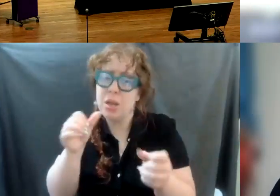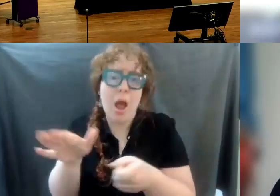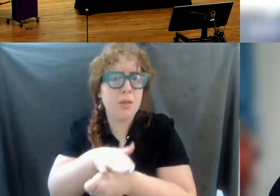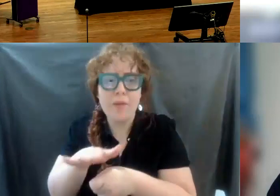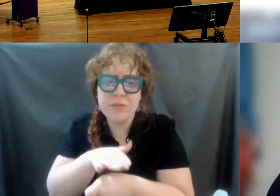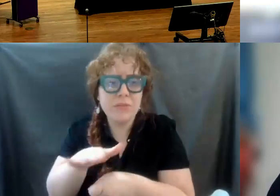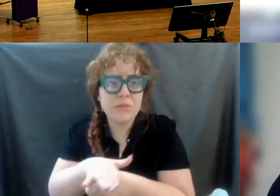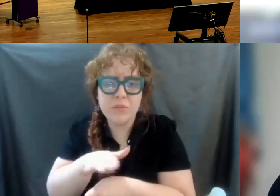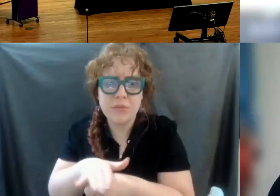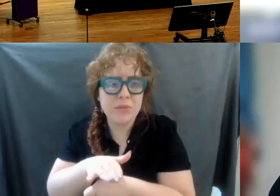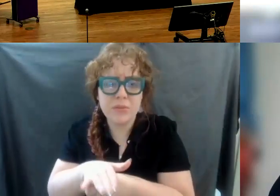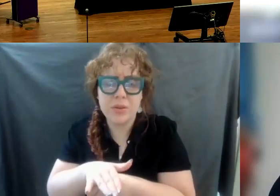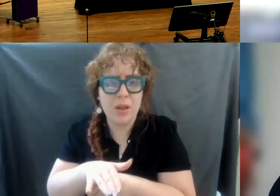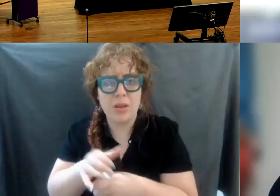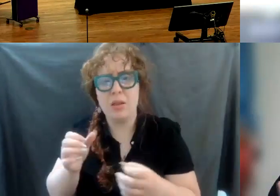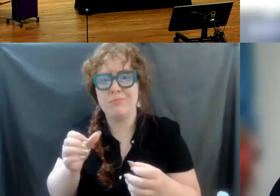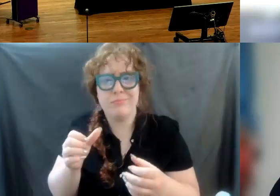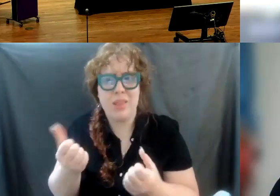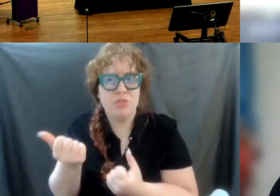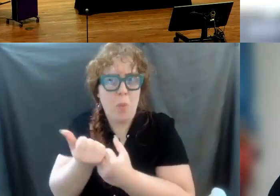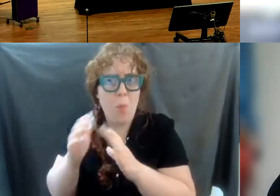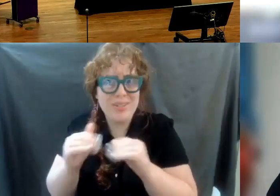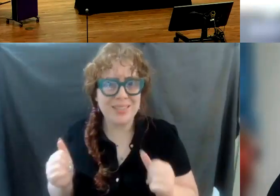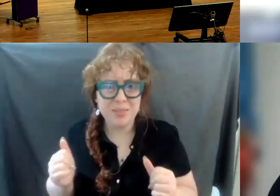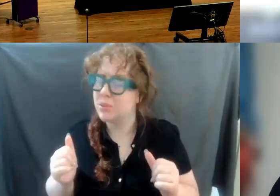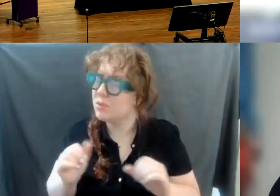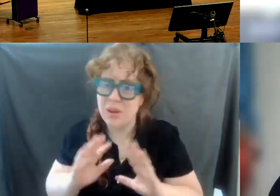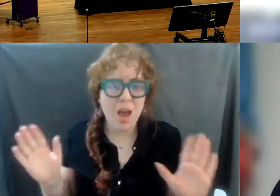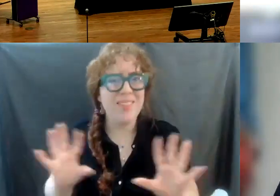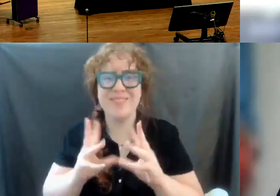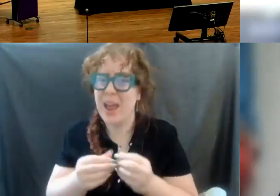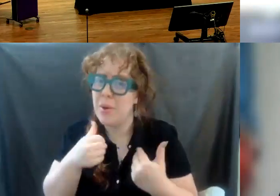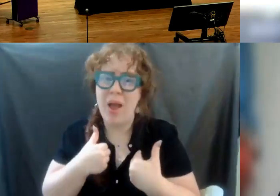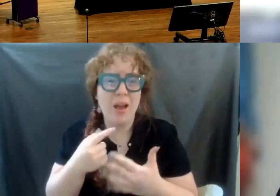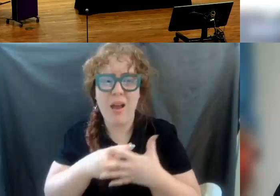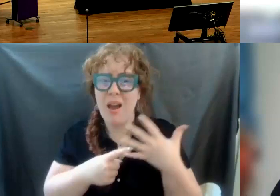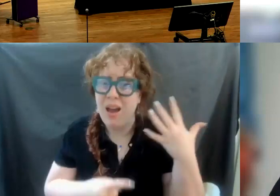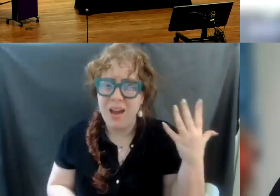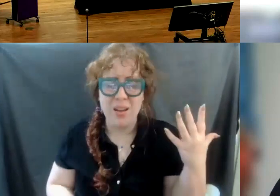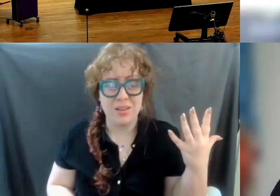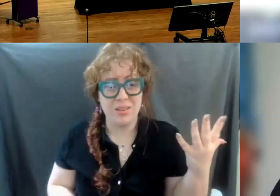I don't have support systems and families, but those things are absolutely right and I use that word deliberately.